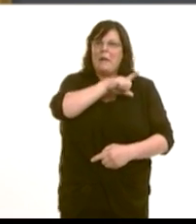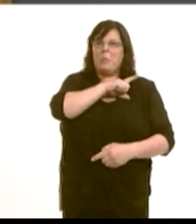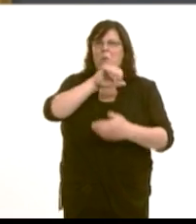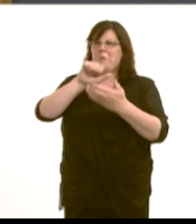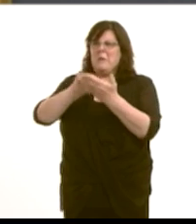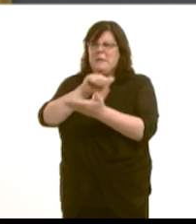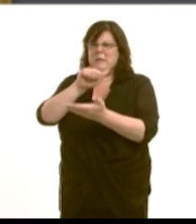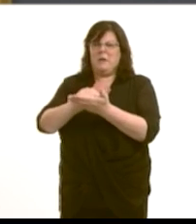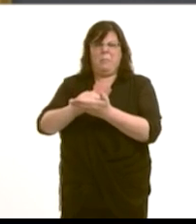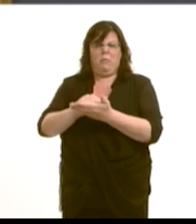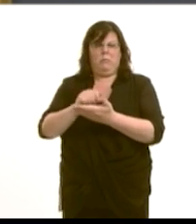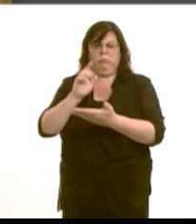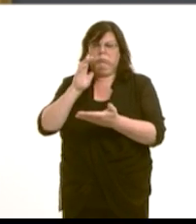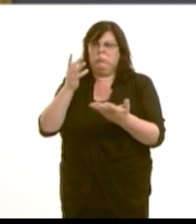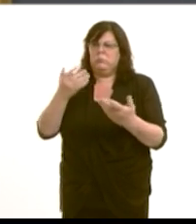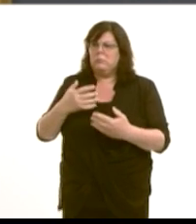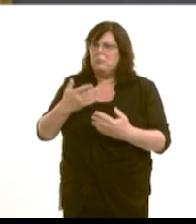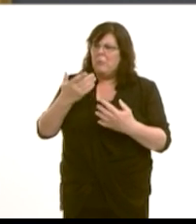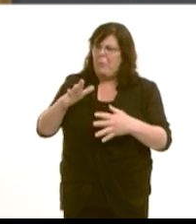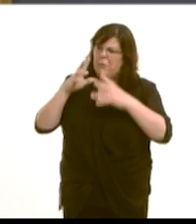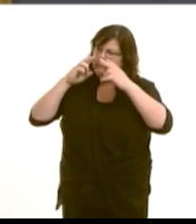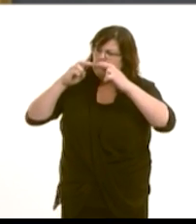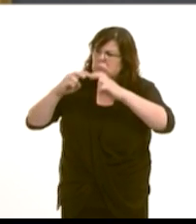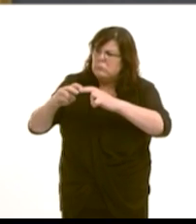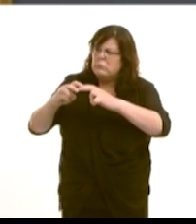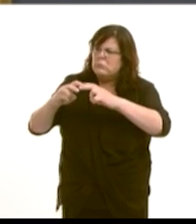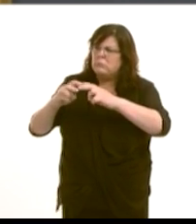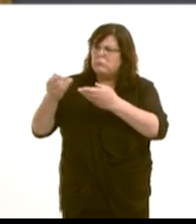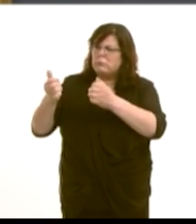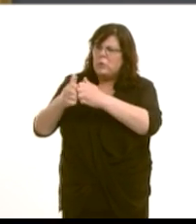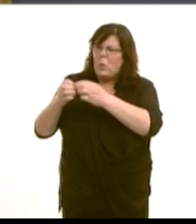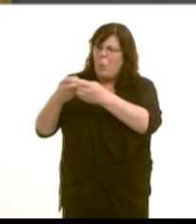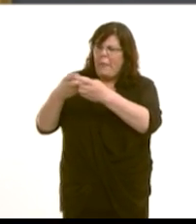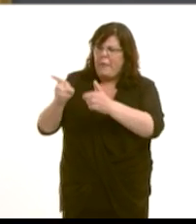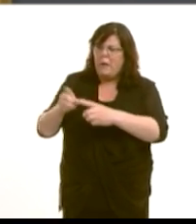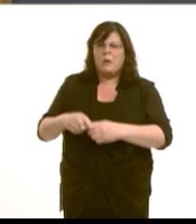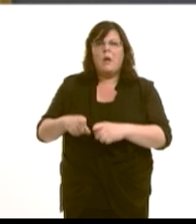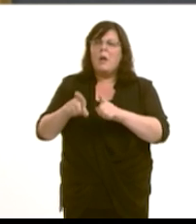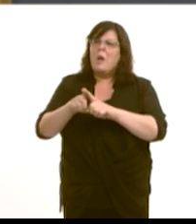and Singapore, even, bizarrely? Particularly because of the importance of preservation of access to the single market,